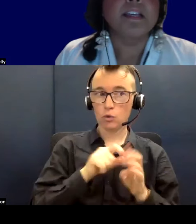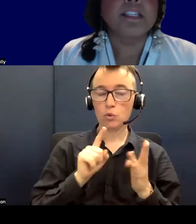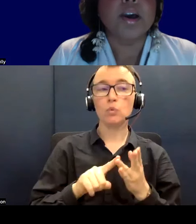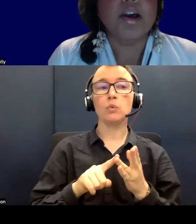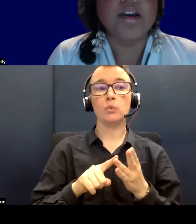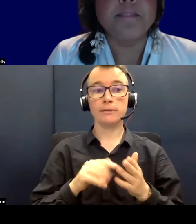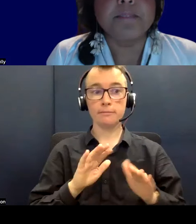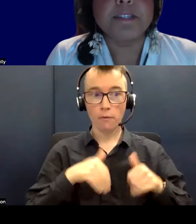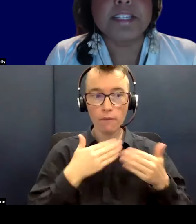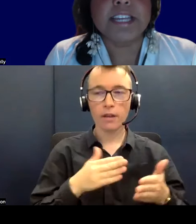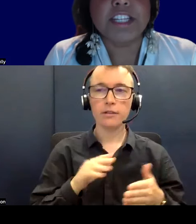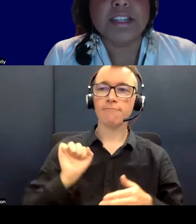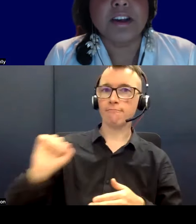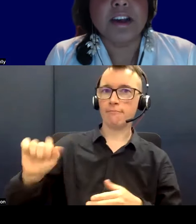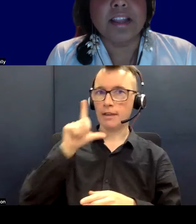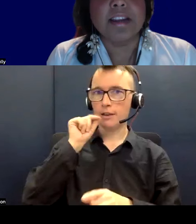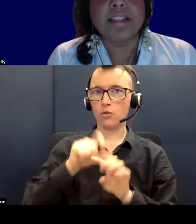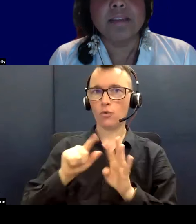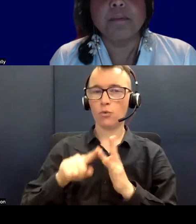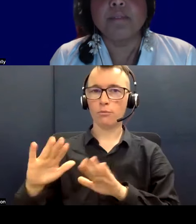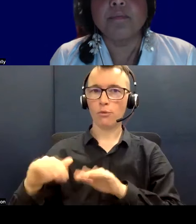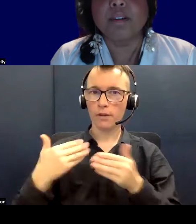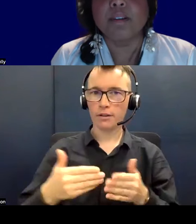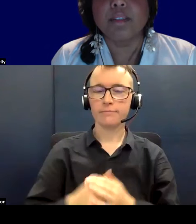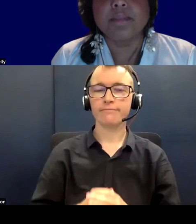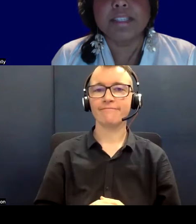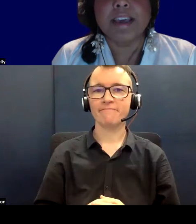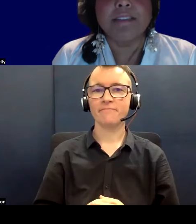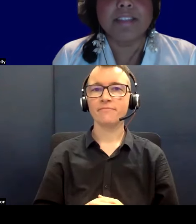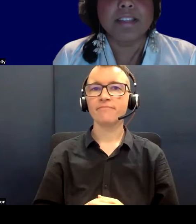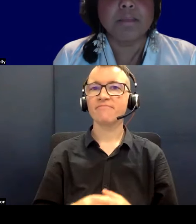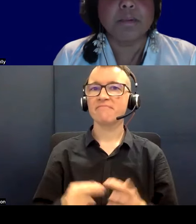So I hope this presentation has highlighted the important role orthoptists have in supporting